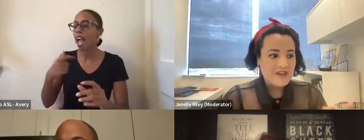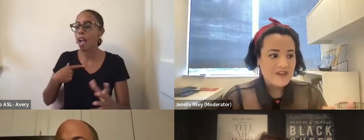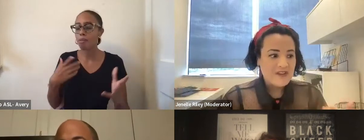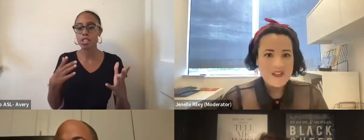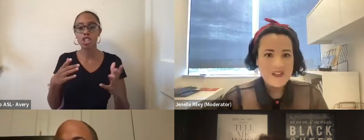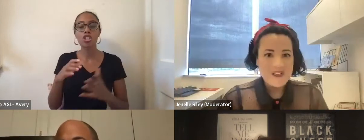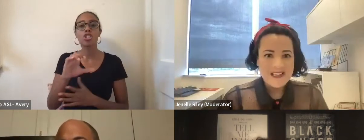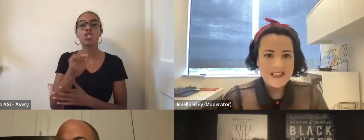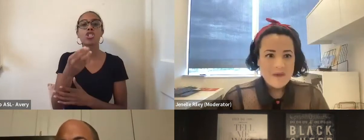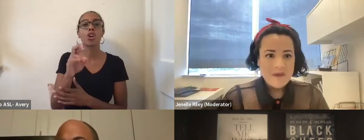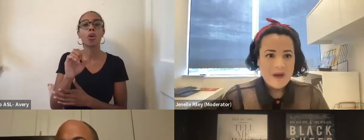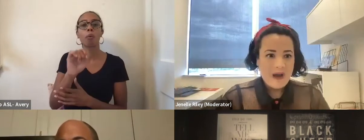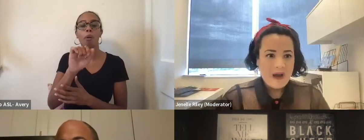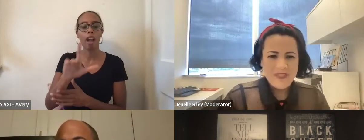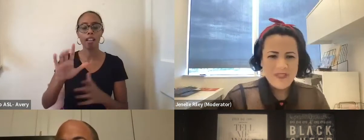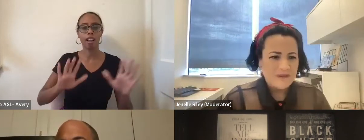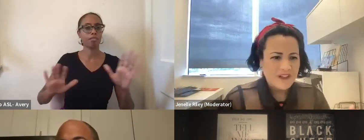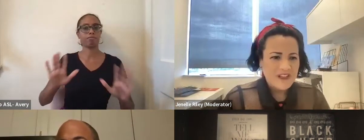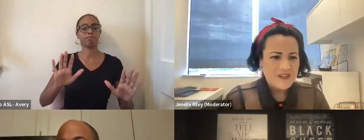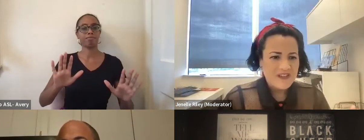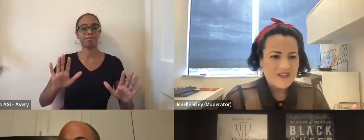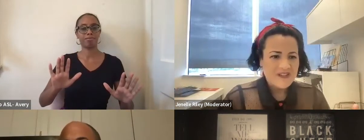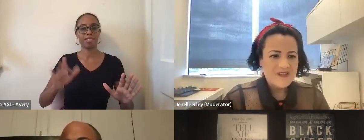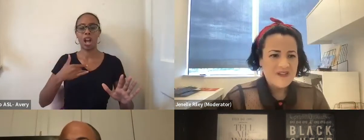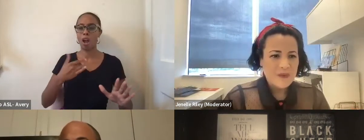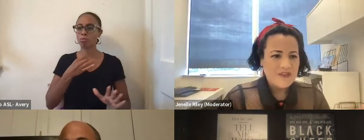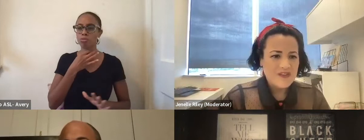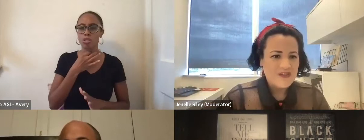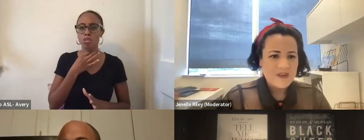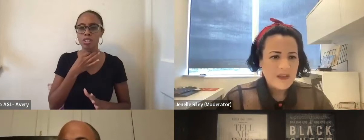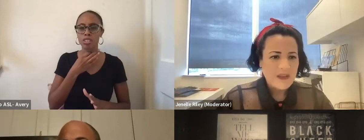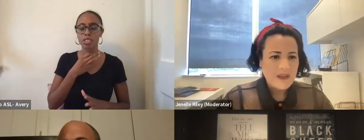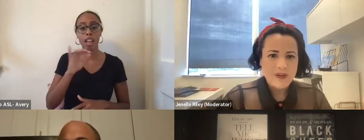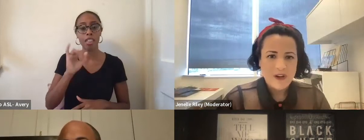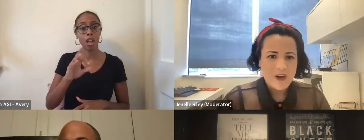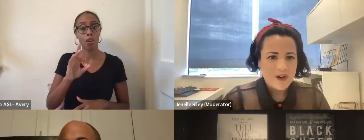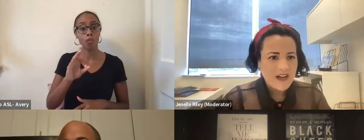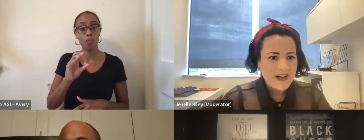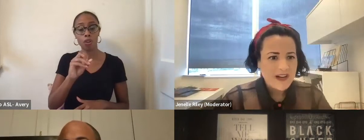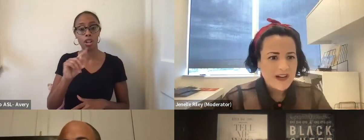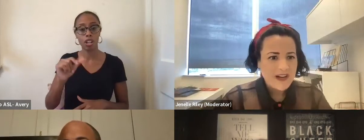Is that a footage put in archives somewhere? It was an archive.